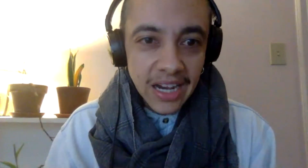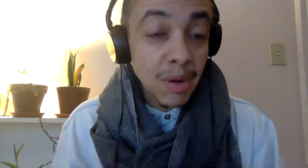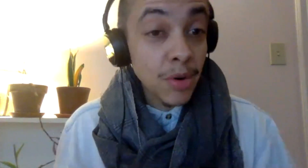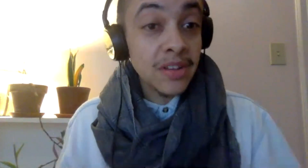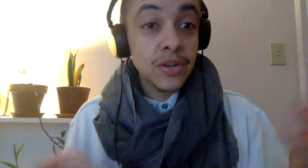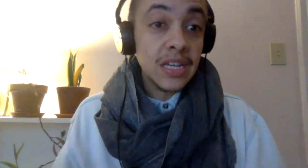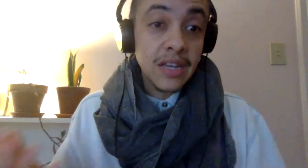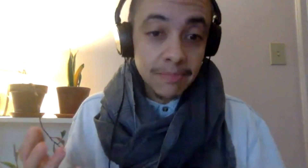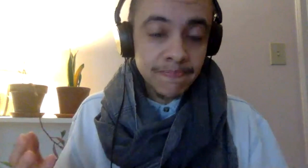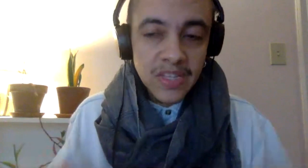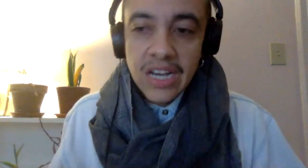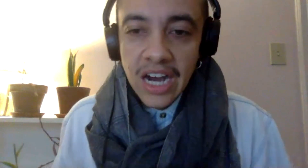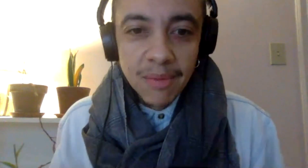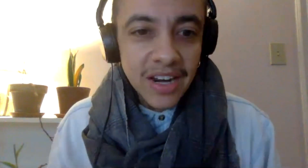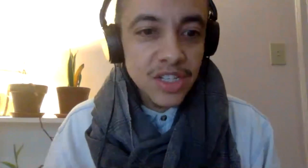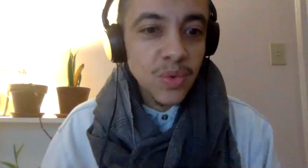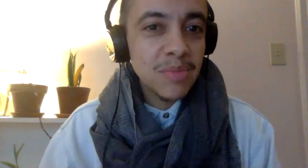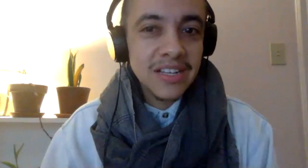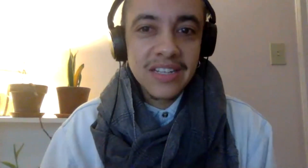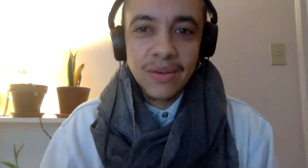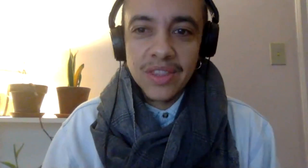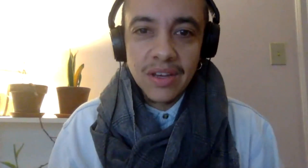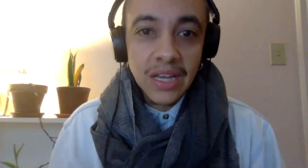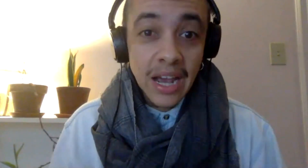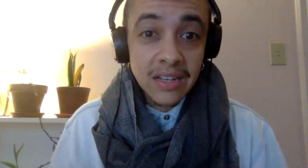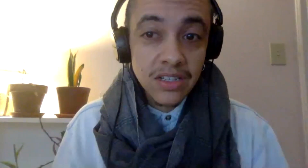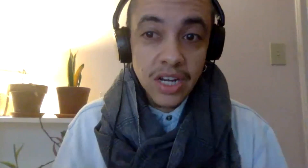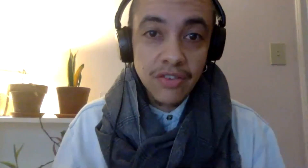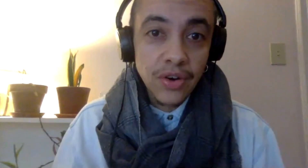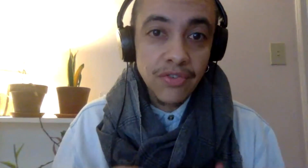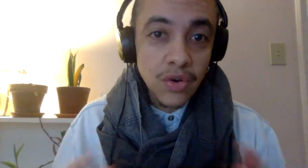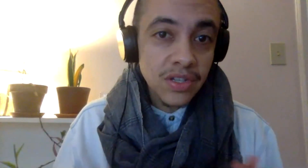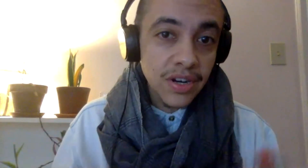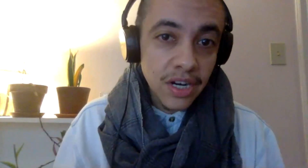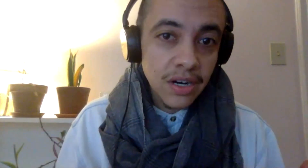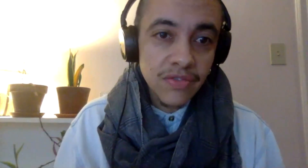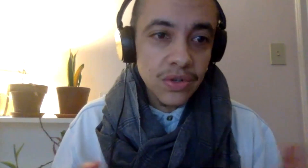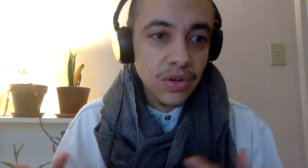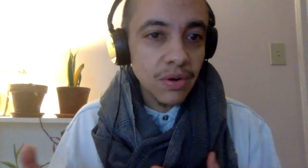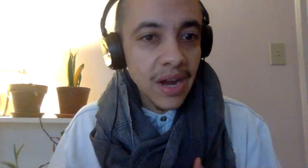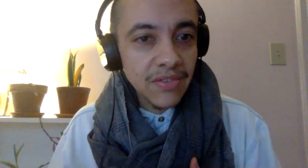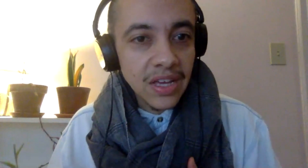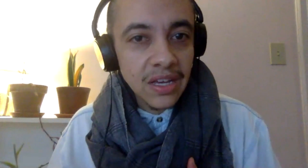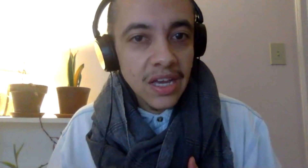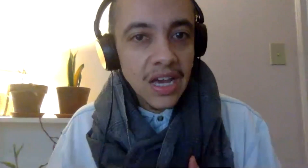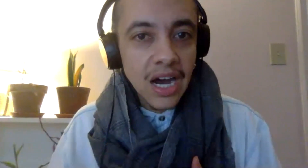pronouns are he and him and I just want to begin today with an access check for folks that are here and folks that are